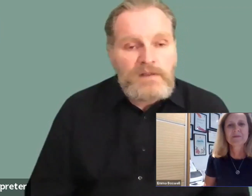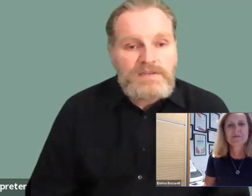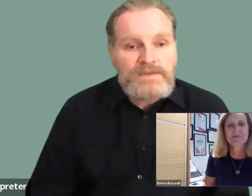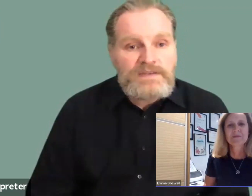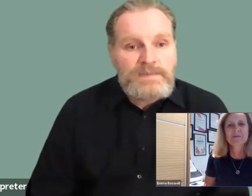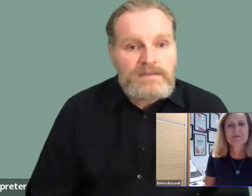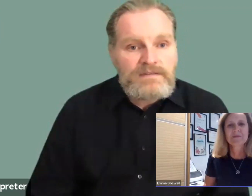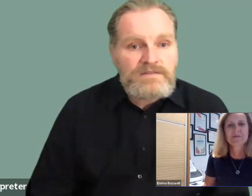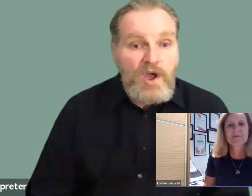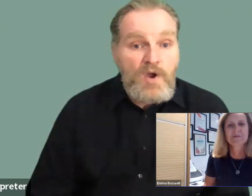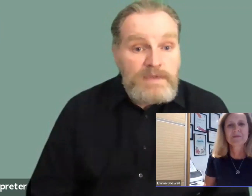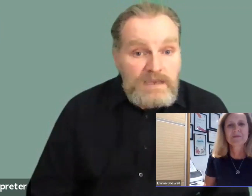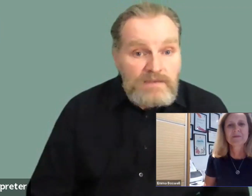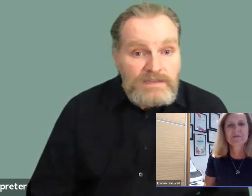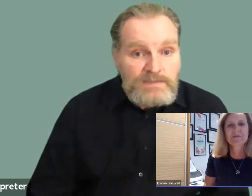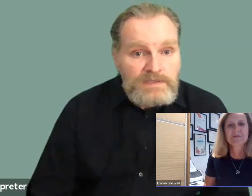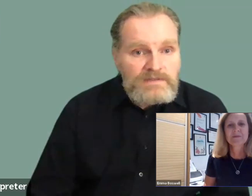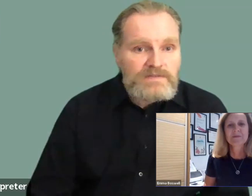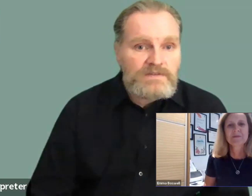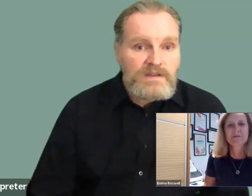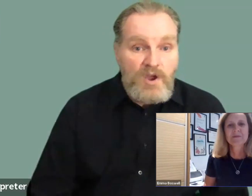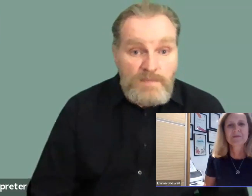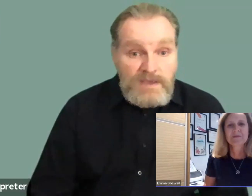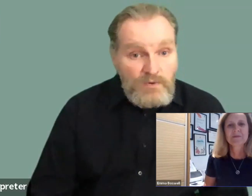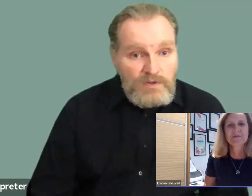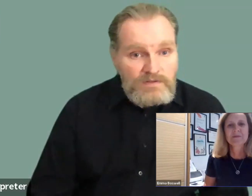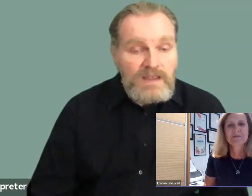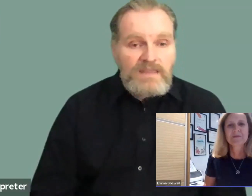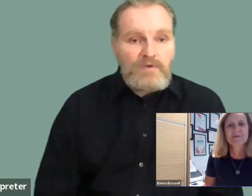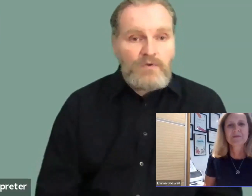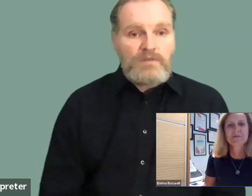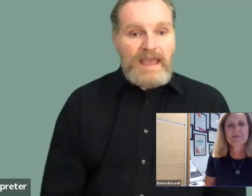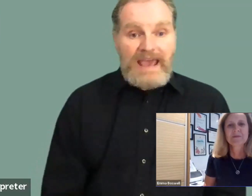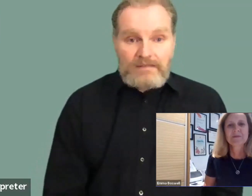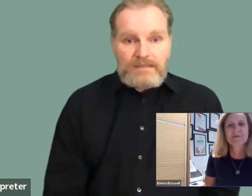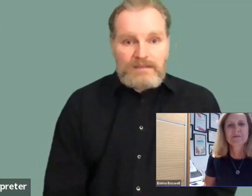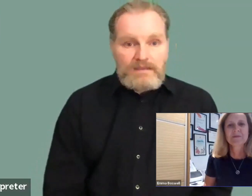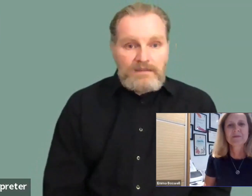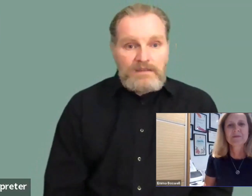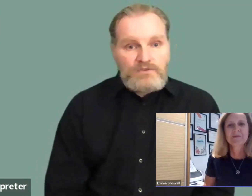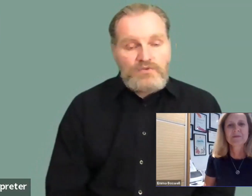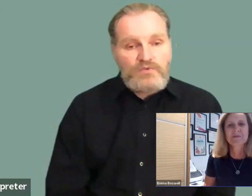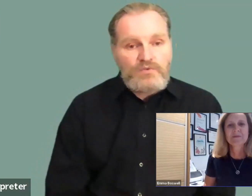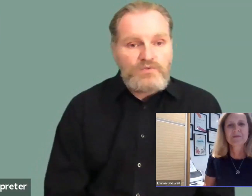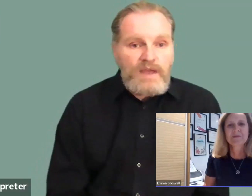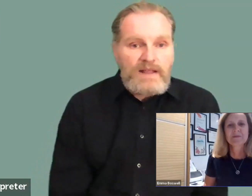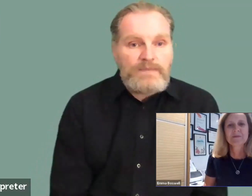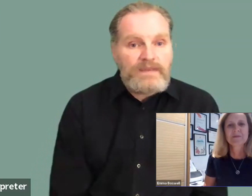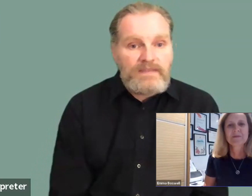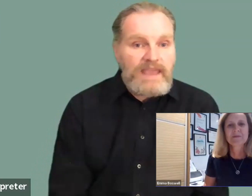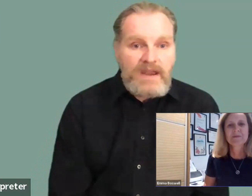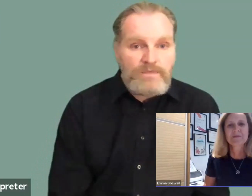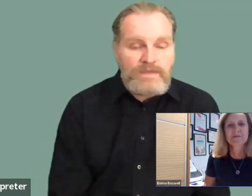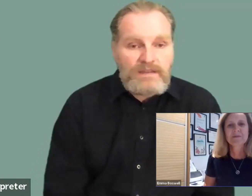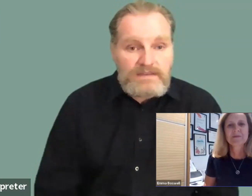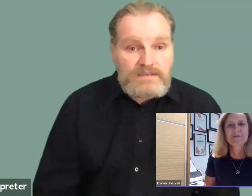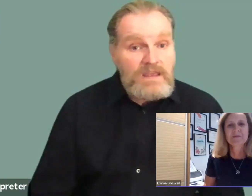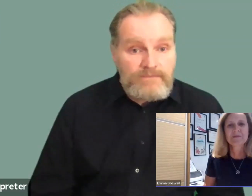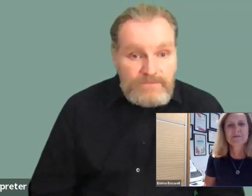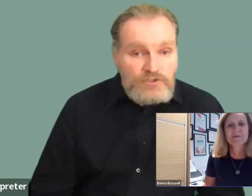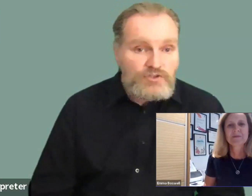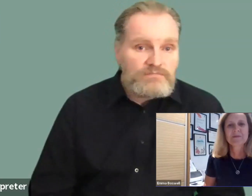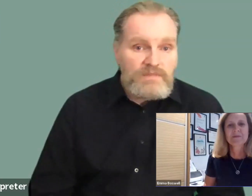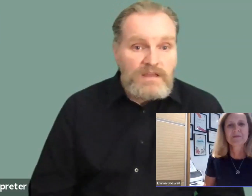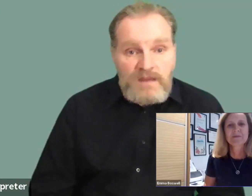multivitamins, Omega vitamins, Omega oils, they're all healthy, to help the care of the eyes. Fish,